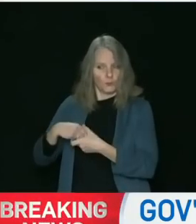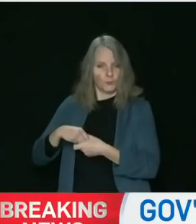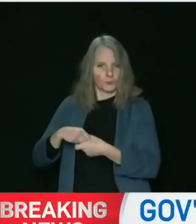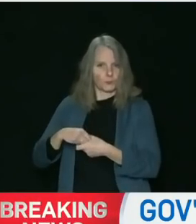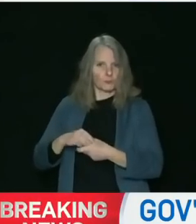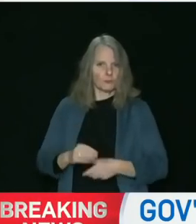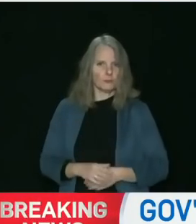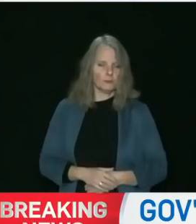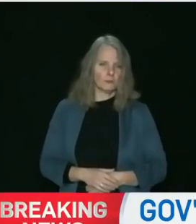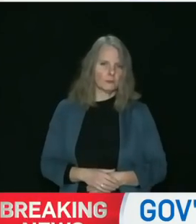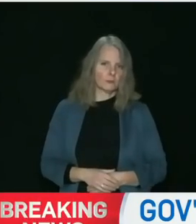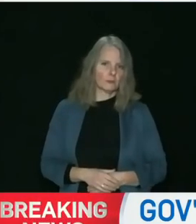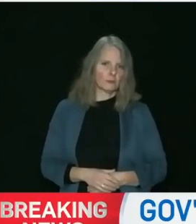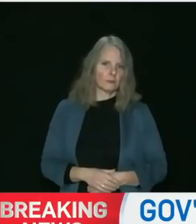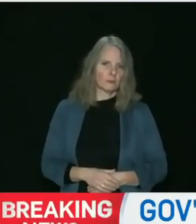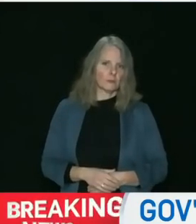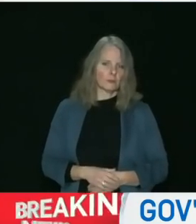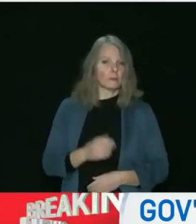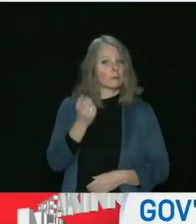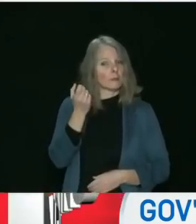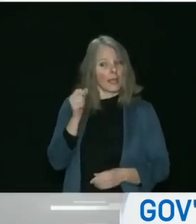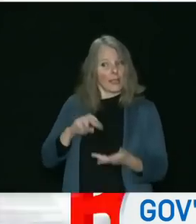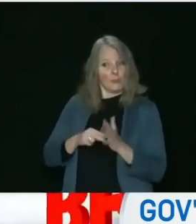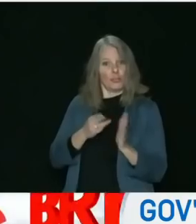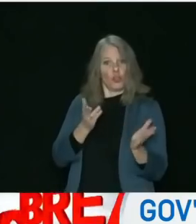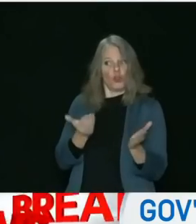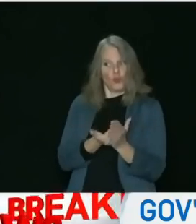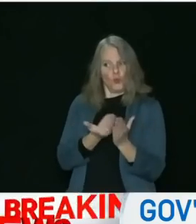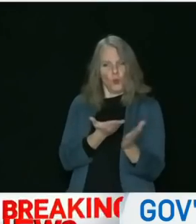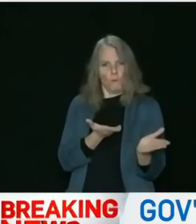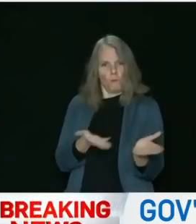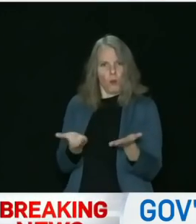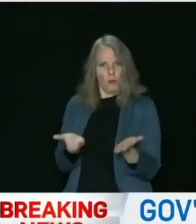HOSPITALIZATION AND NOT THE TOTAL NUMBER OF PEOPLE